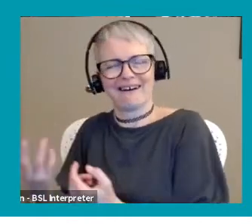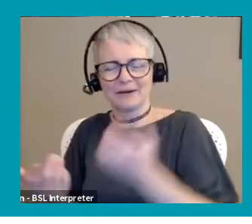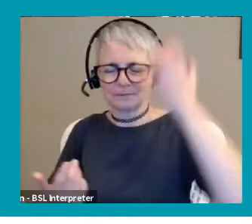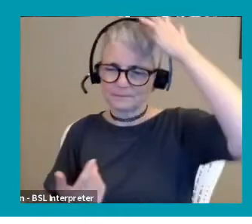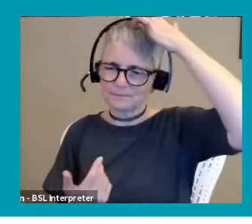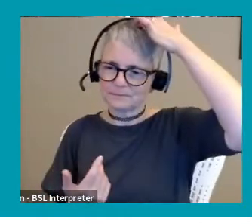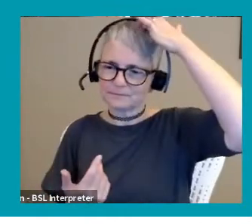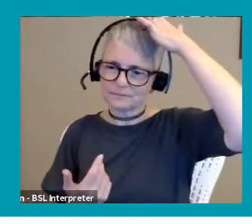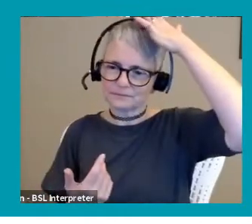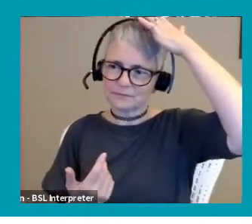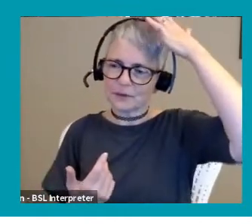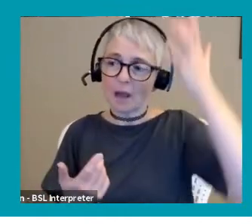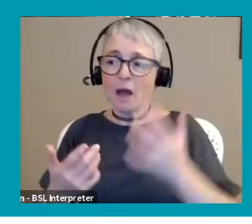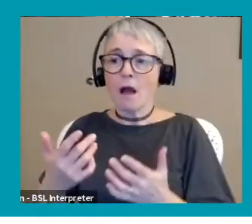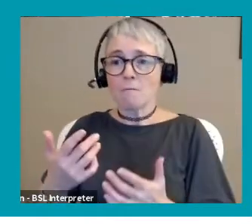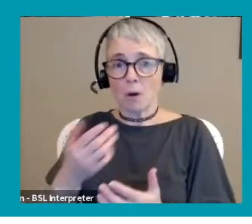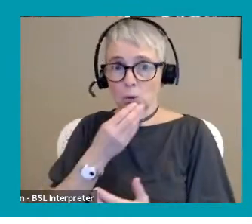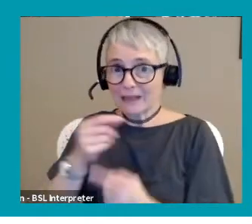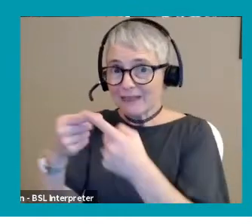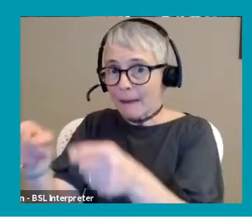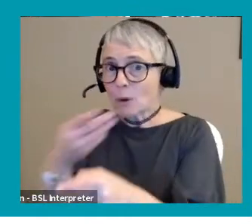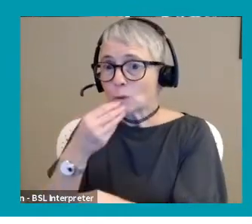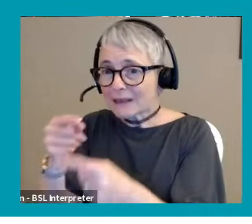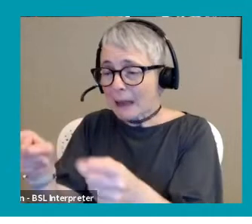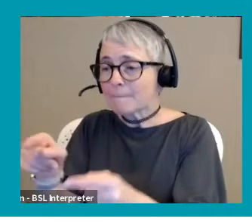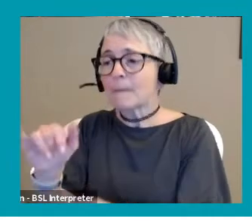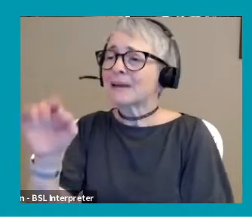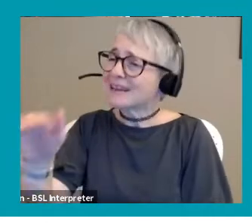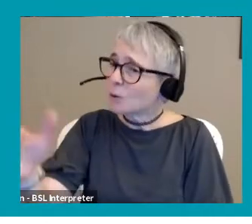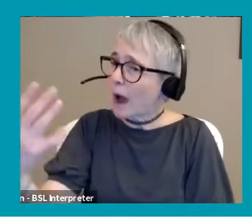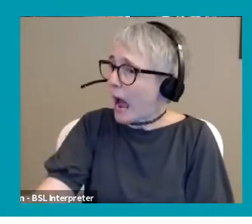So they will have access to tons of stuff you might not have seen and they organisation. will have seen